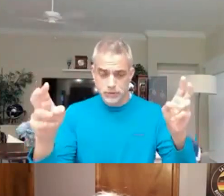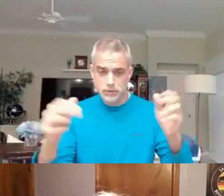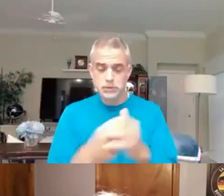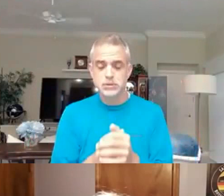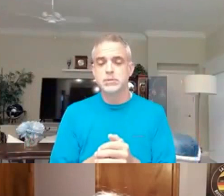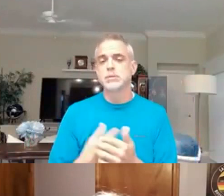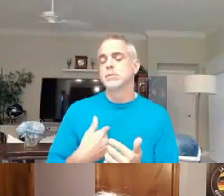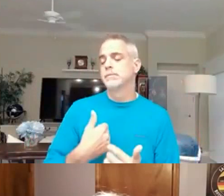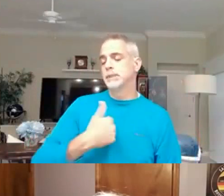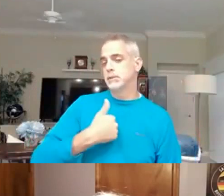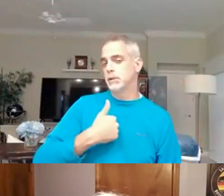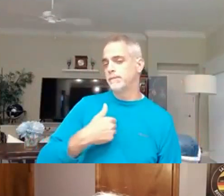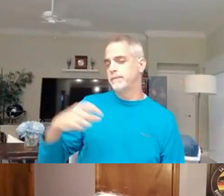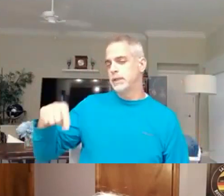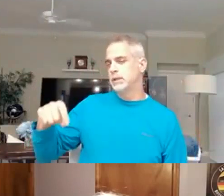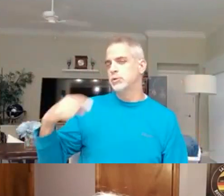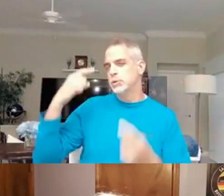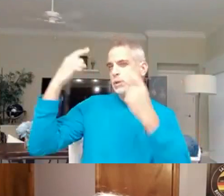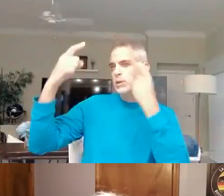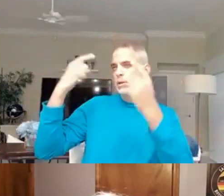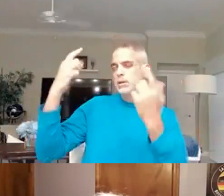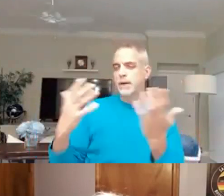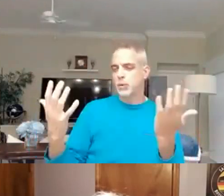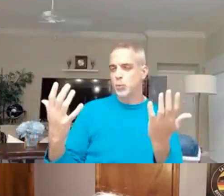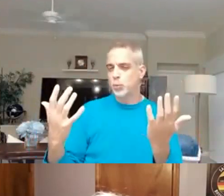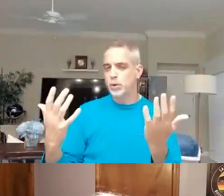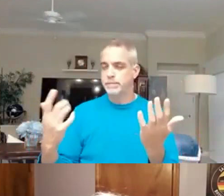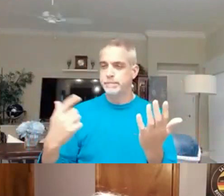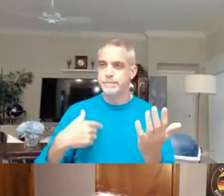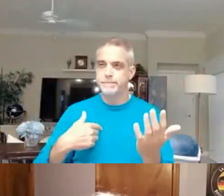We have discussions about different topics of things and myself, I take time